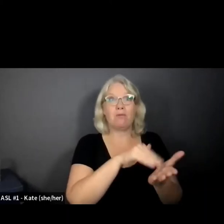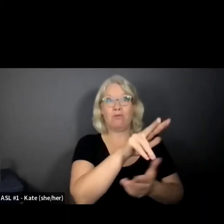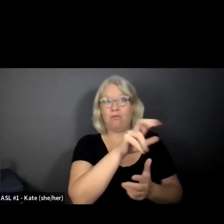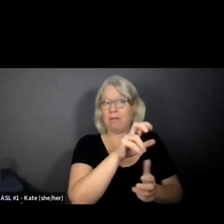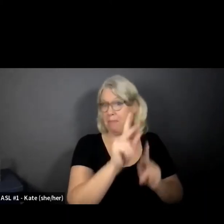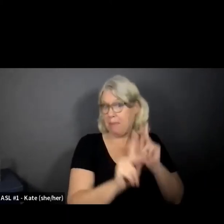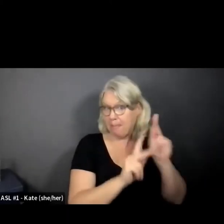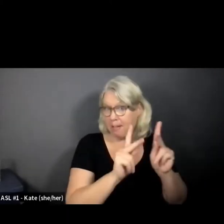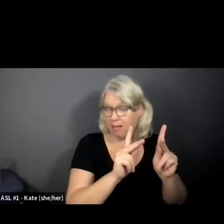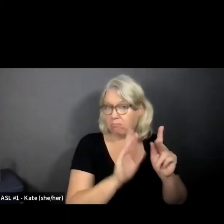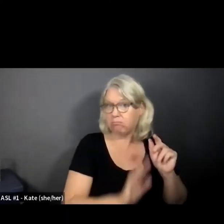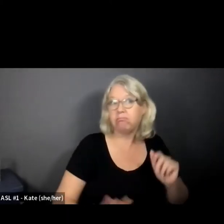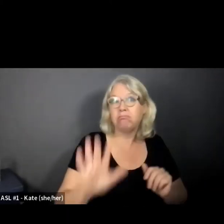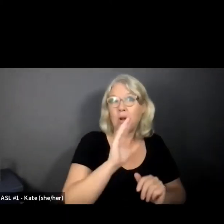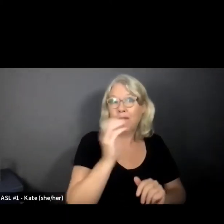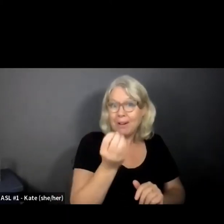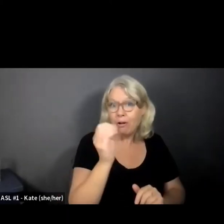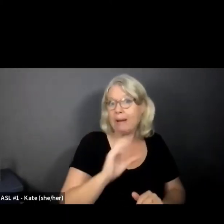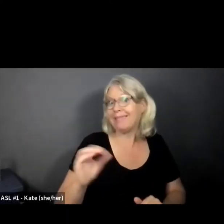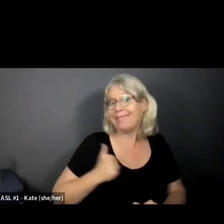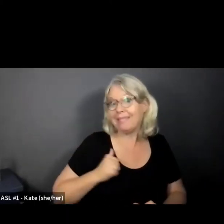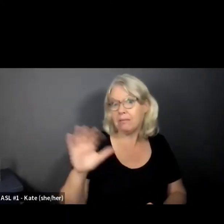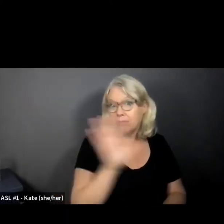OUR PUBLICATIONS REACHED OVER 7400 INDIVIDUALS.